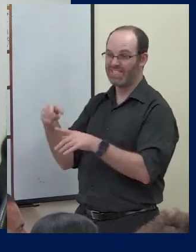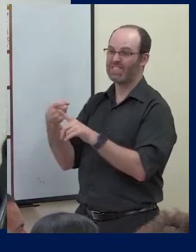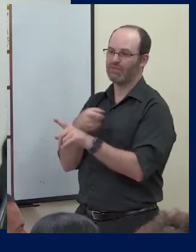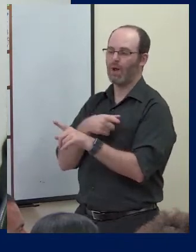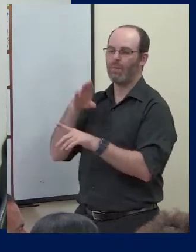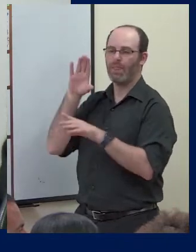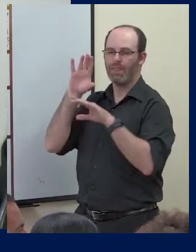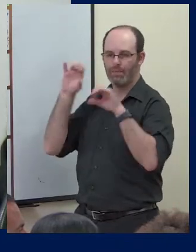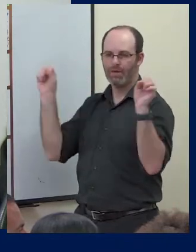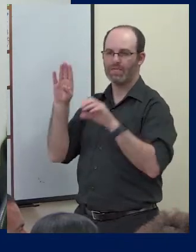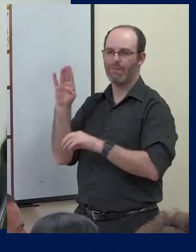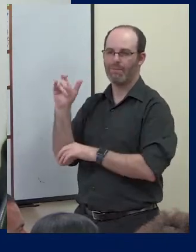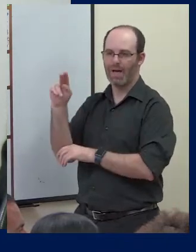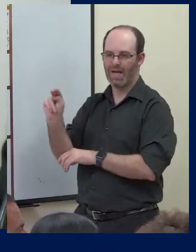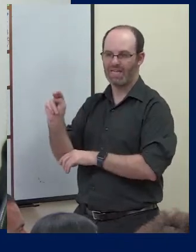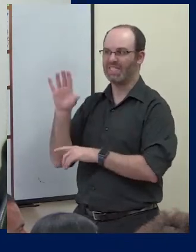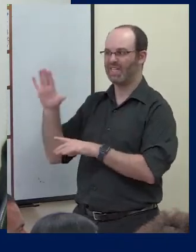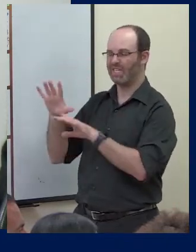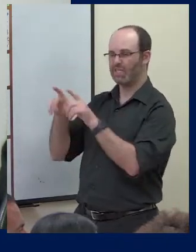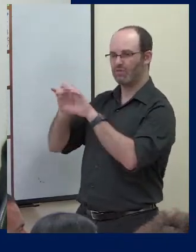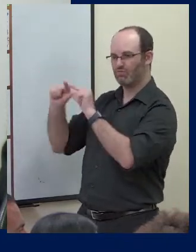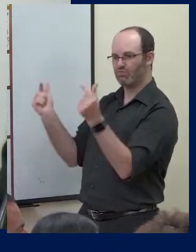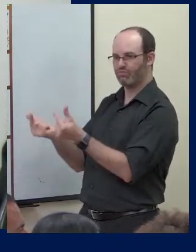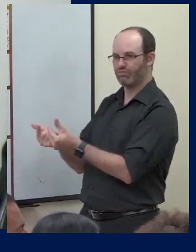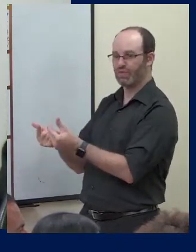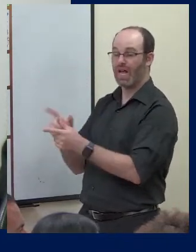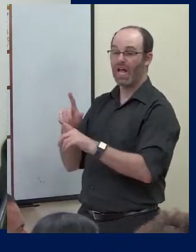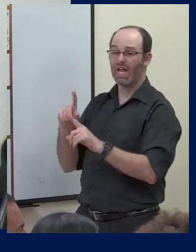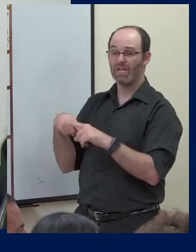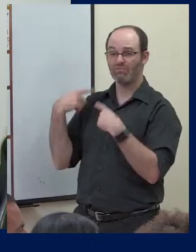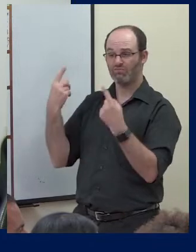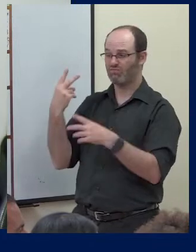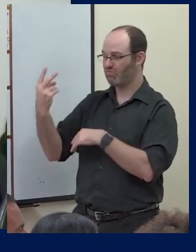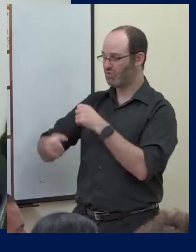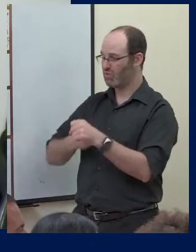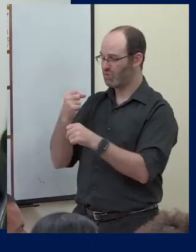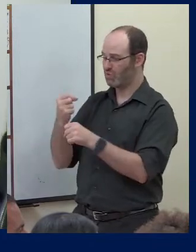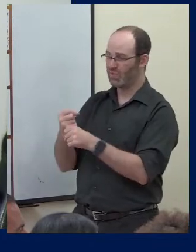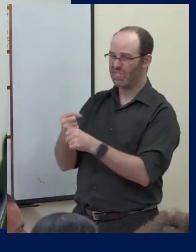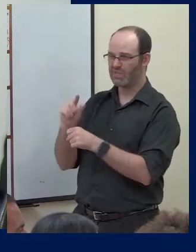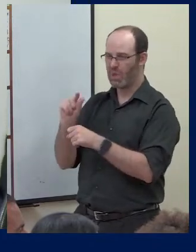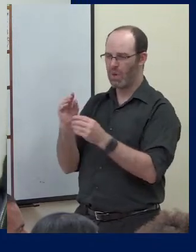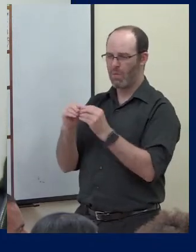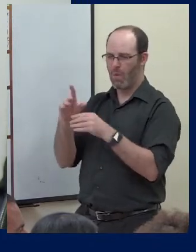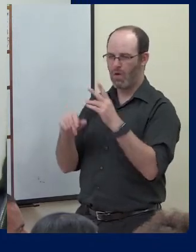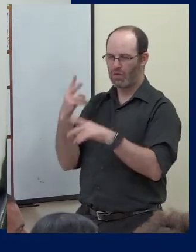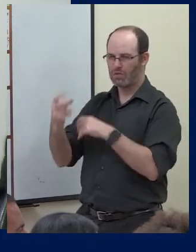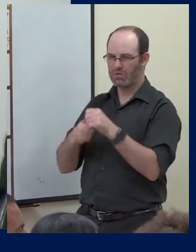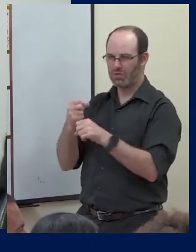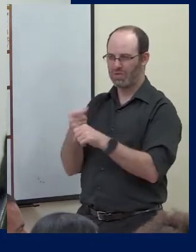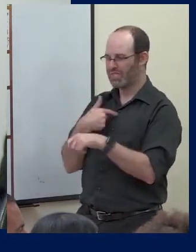the two plus years the secretary and I have been partners in crime at U.S. Department